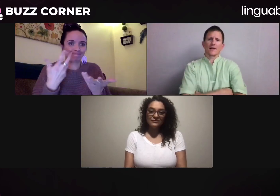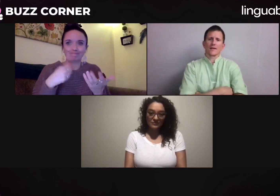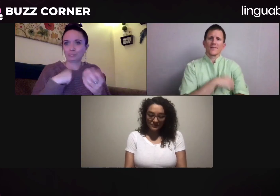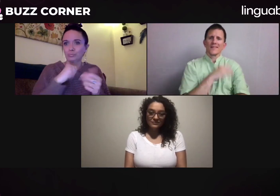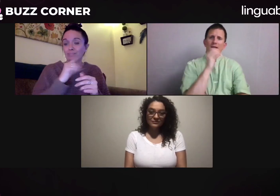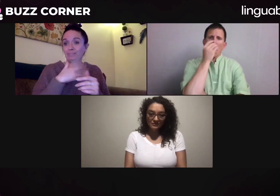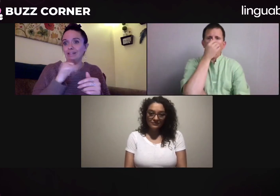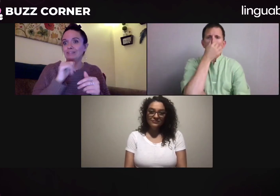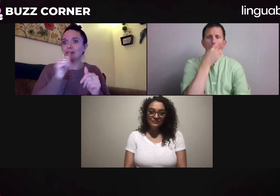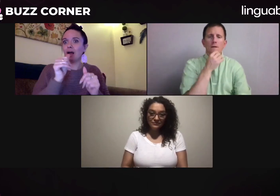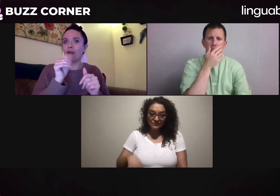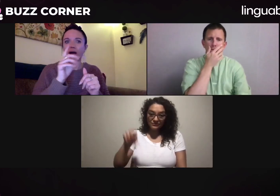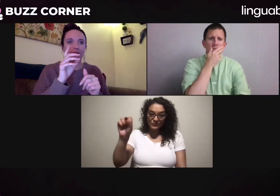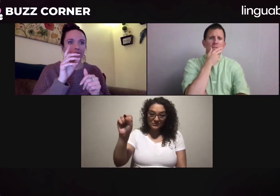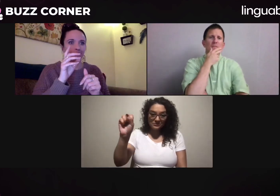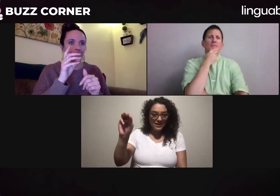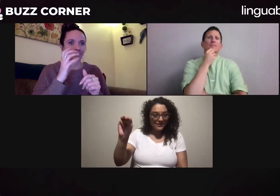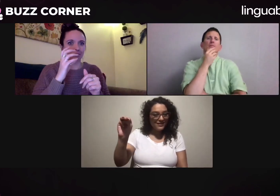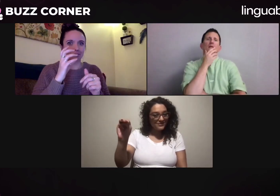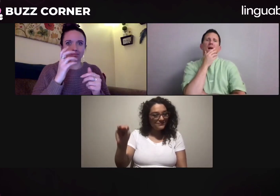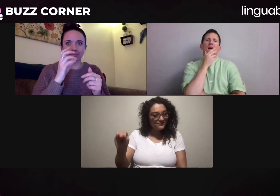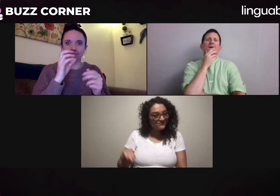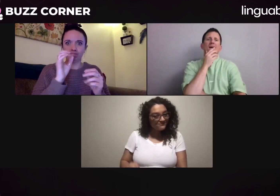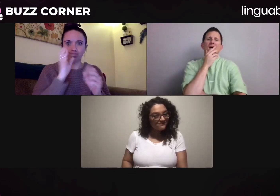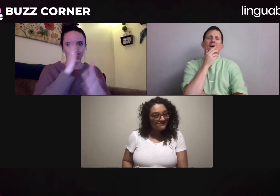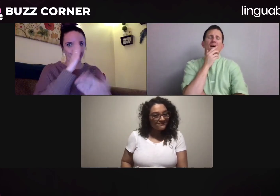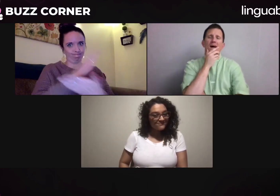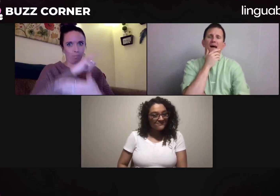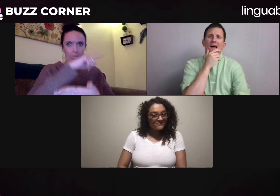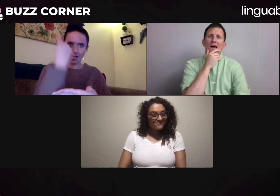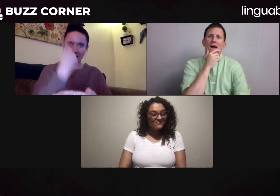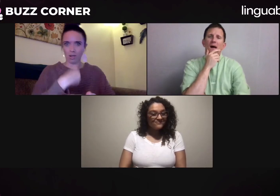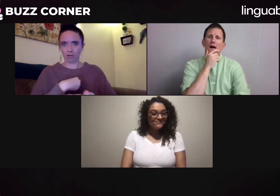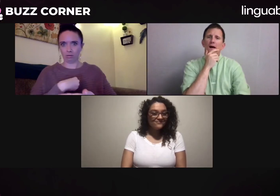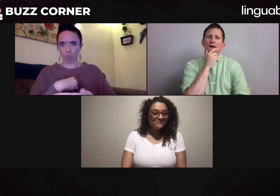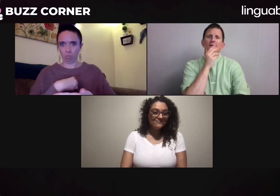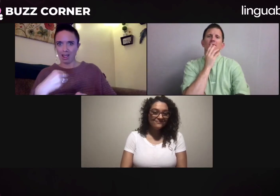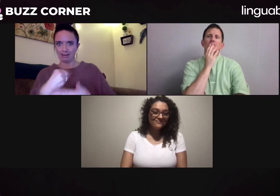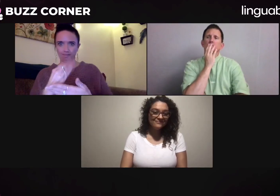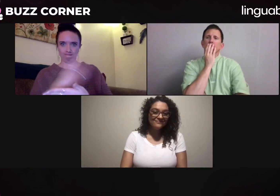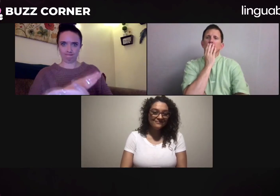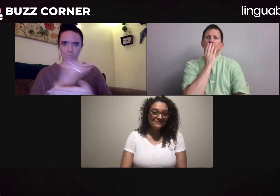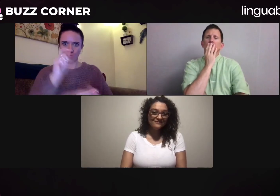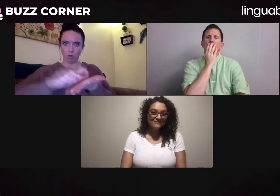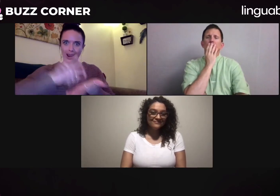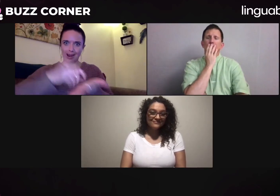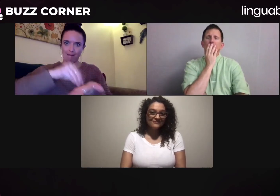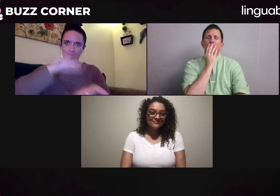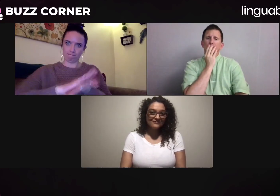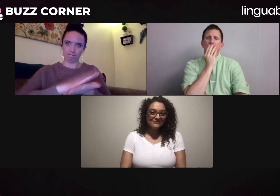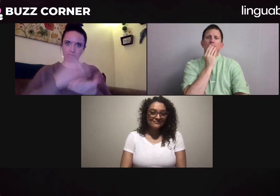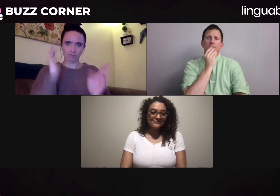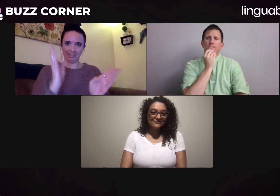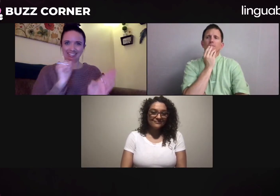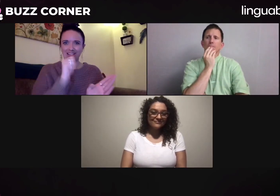It's a kind of a sticky I'm not sure how I feel about it because it's not a clear-cut rule that we can have.